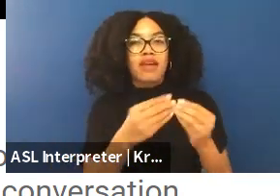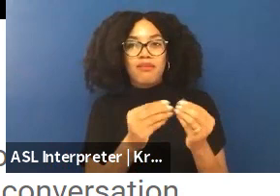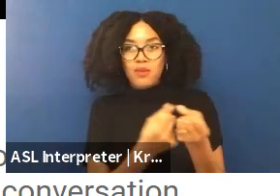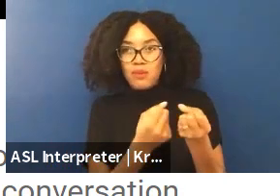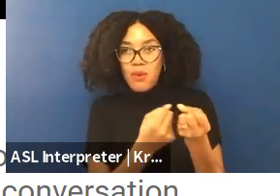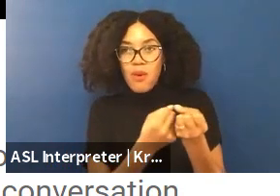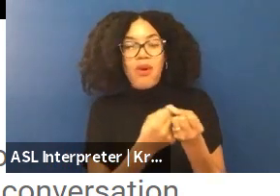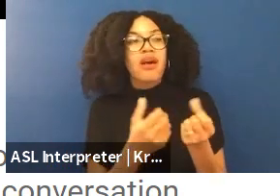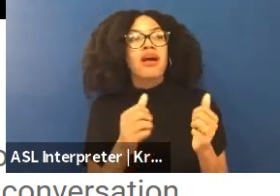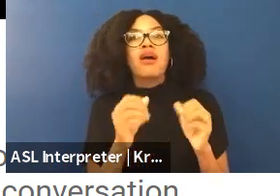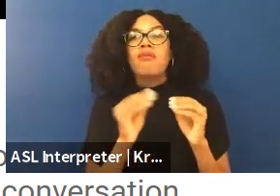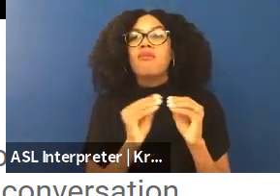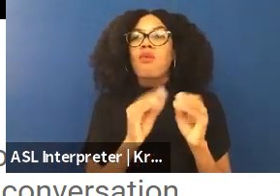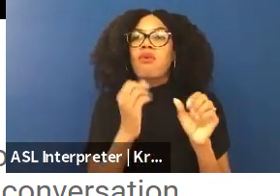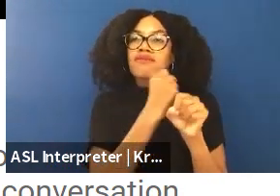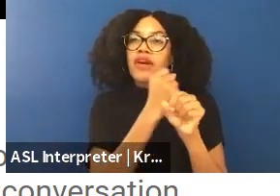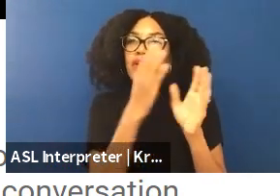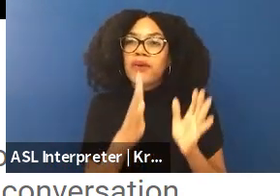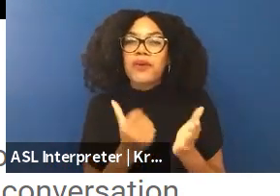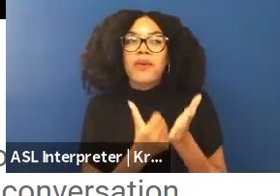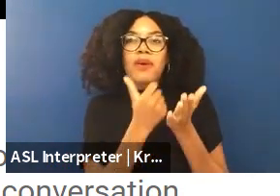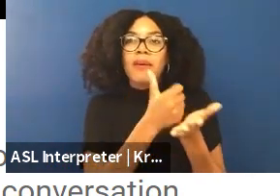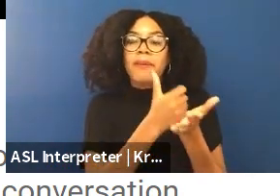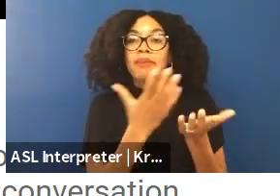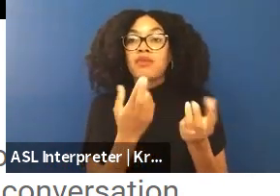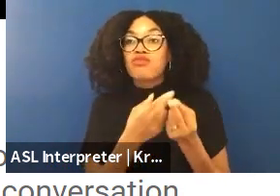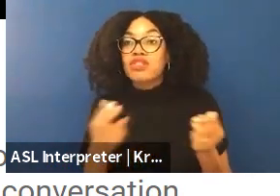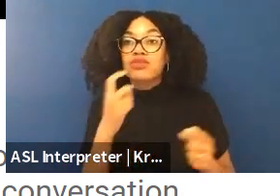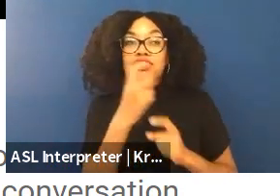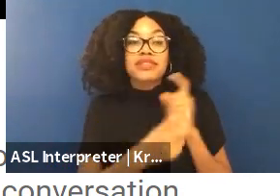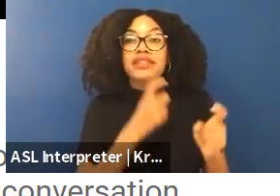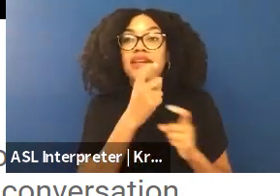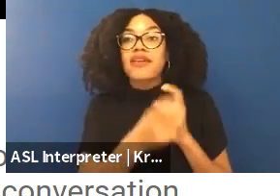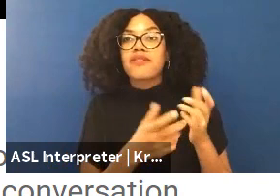so that you can continue to grow and develop and learn and refine and,